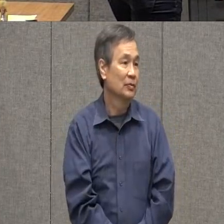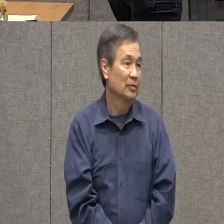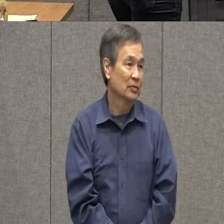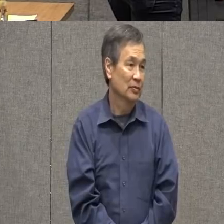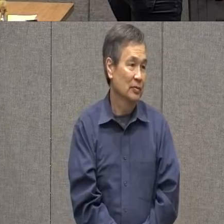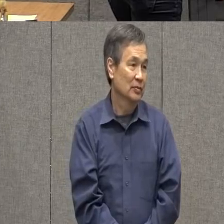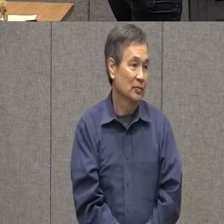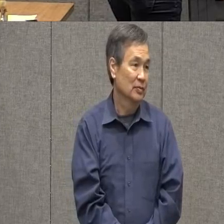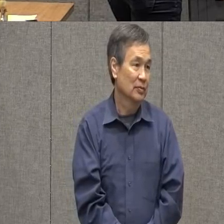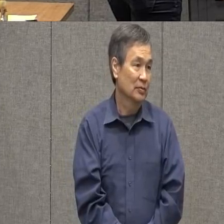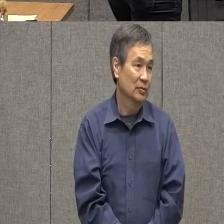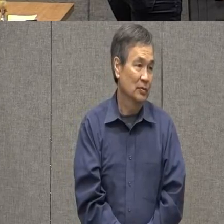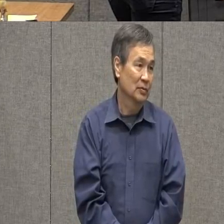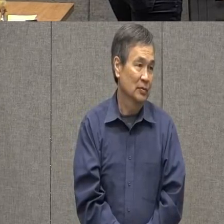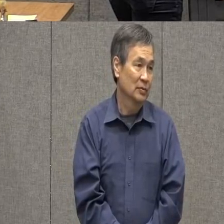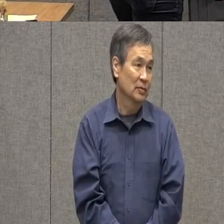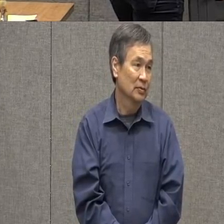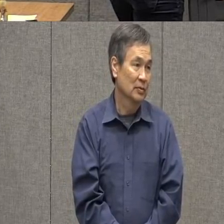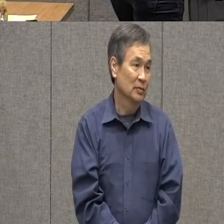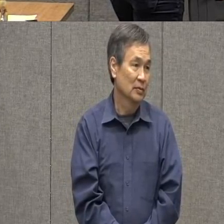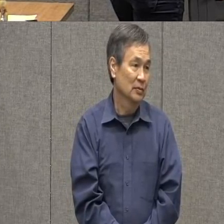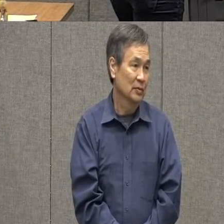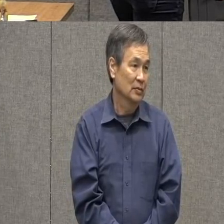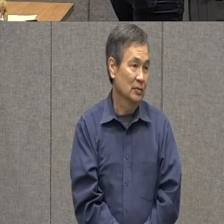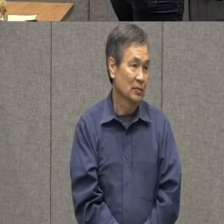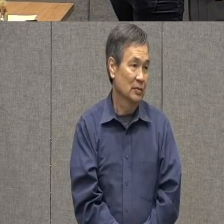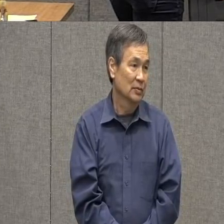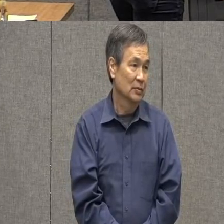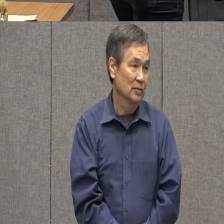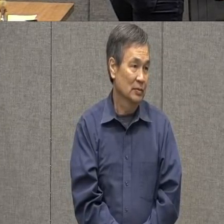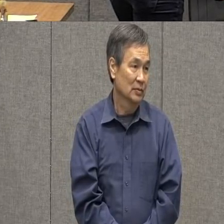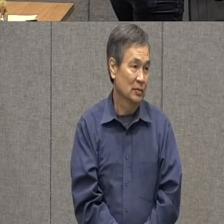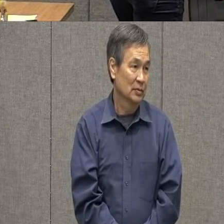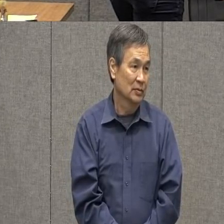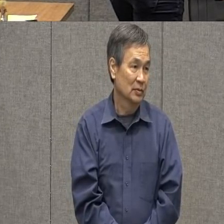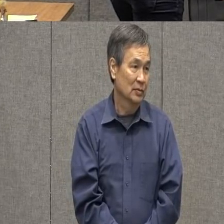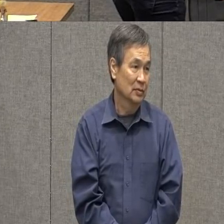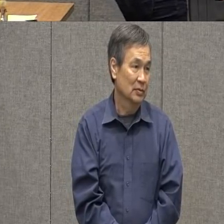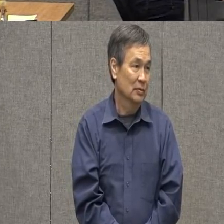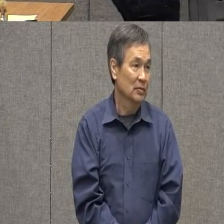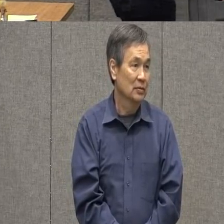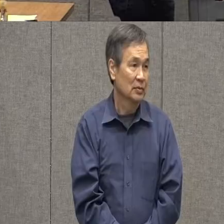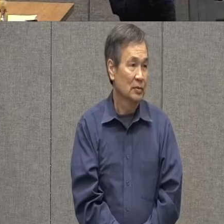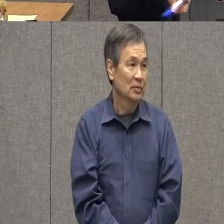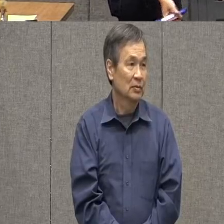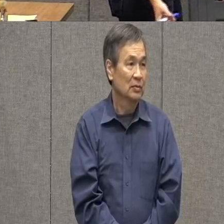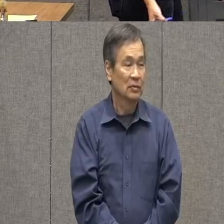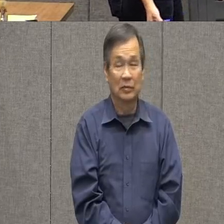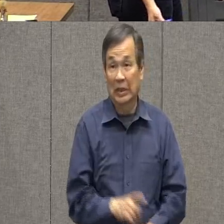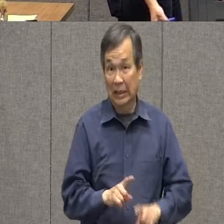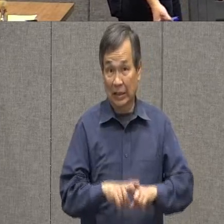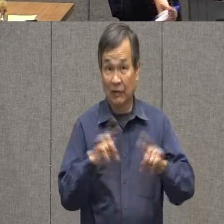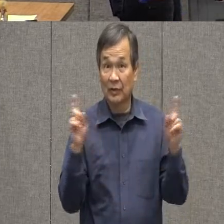See the difference? Be making that curve pop out and she would look totally different than right there